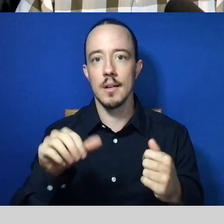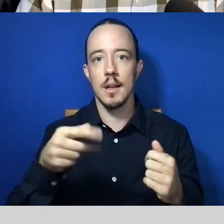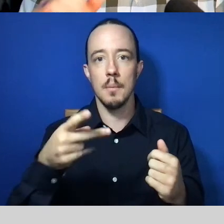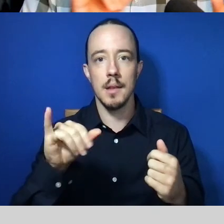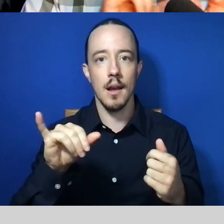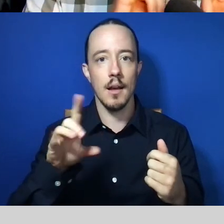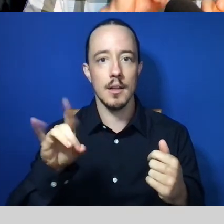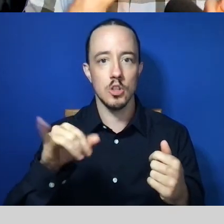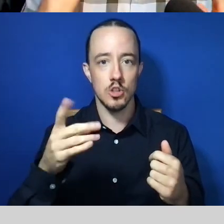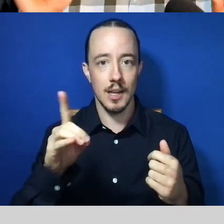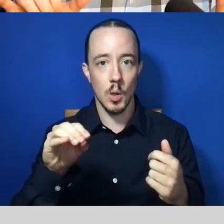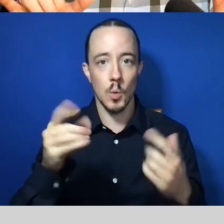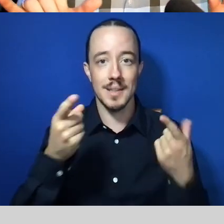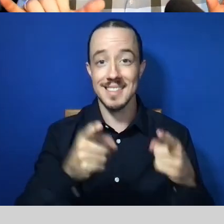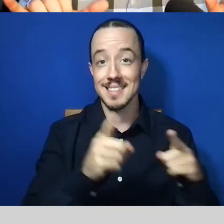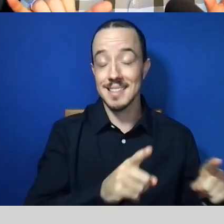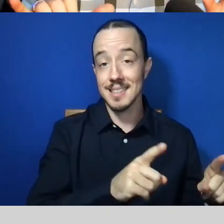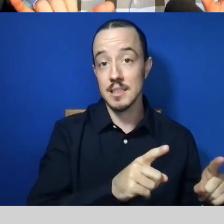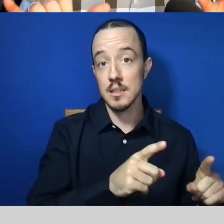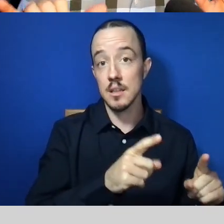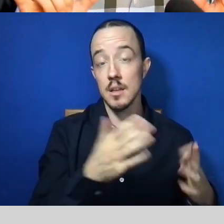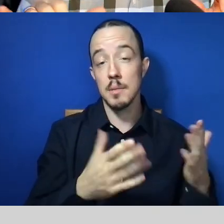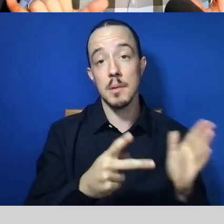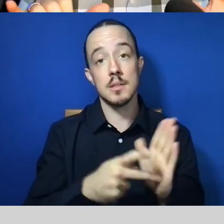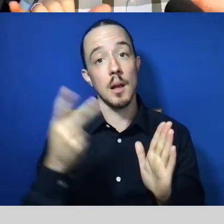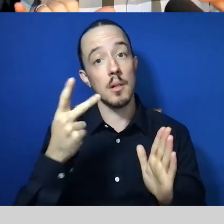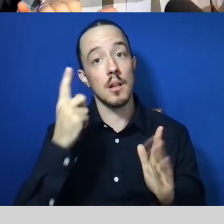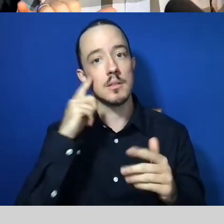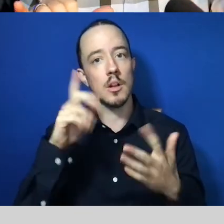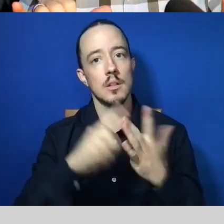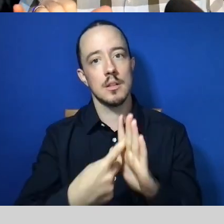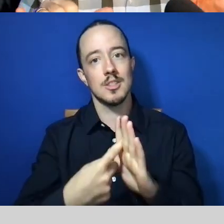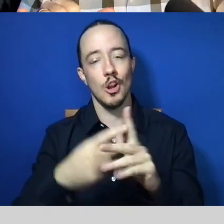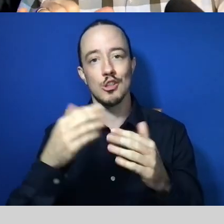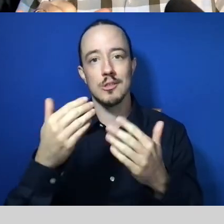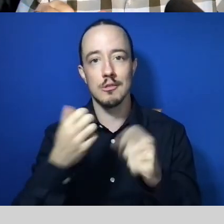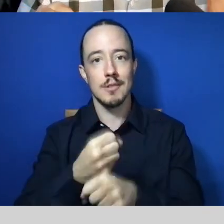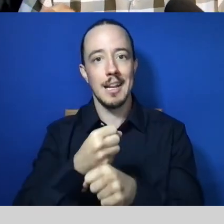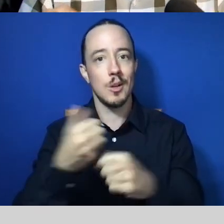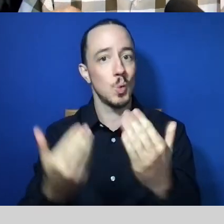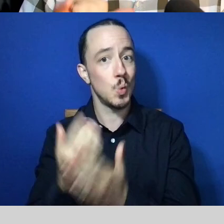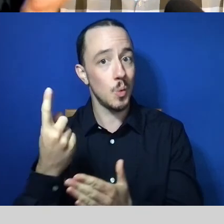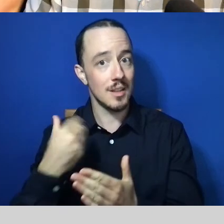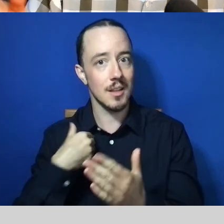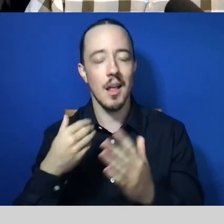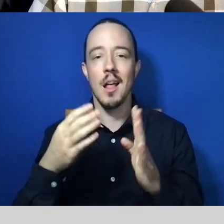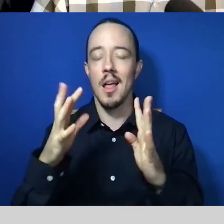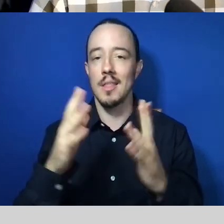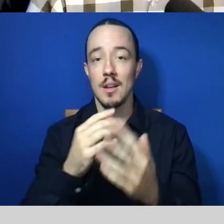And that may double as it starts spinning up the new ones and then the old ones will start draining off as the new ones start taking in traffic.